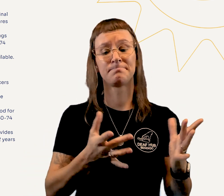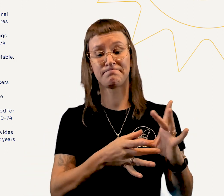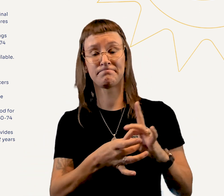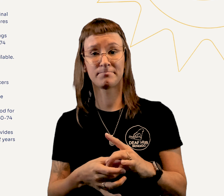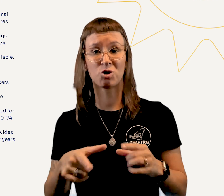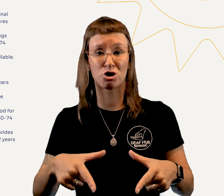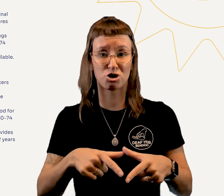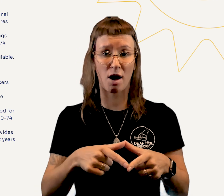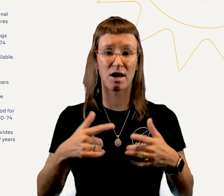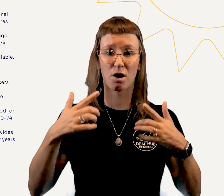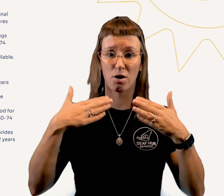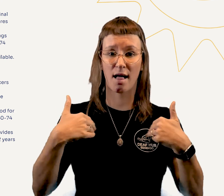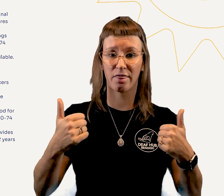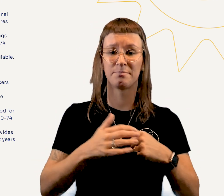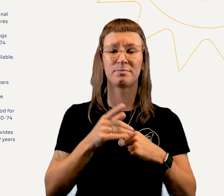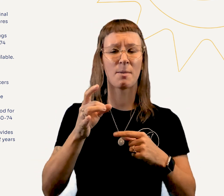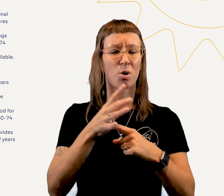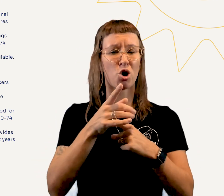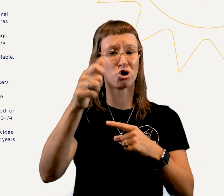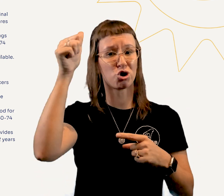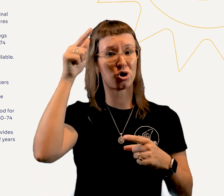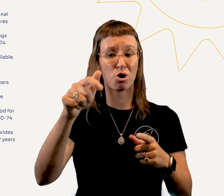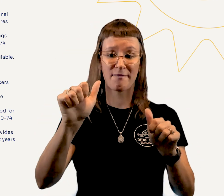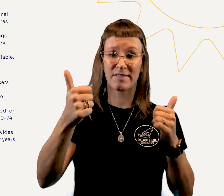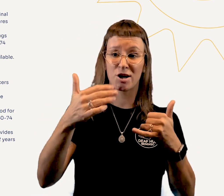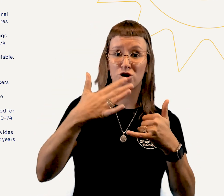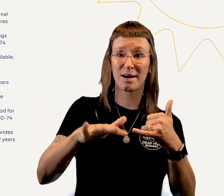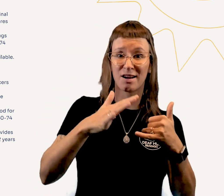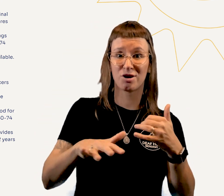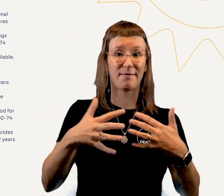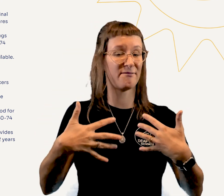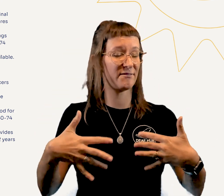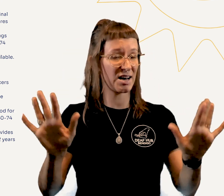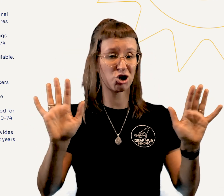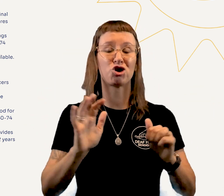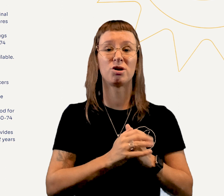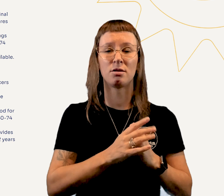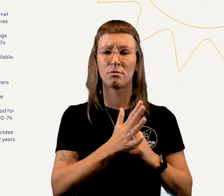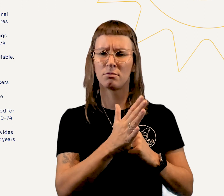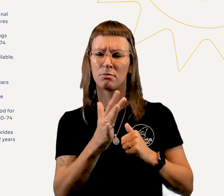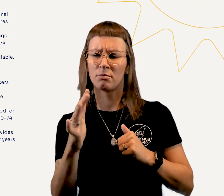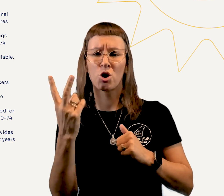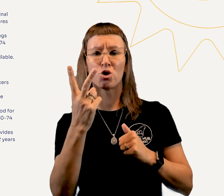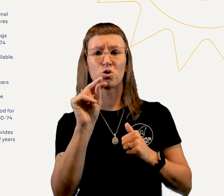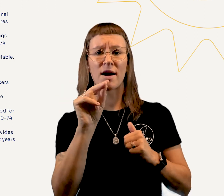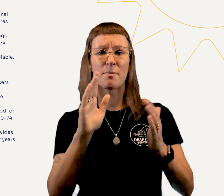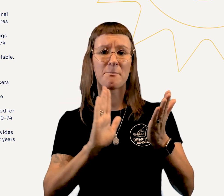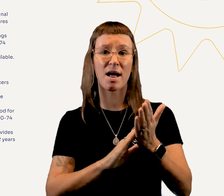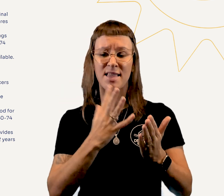Regarding cervical health. It's important to know that bleeding 12 months after your final period is not normal and requires investigation.